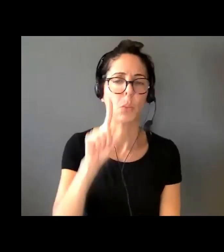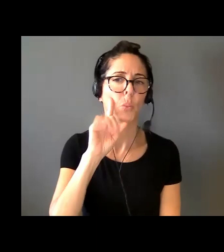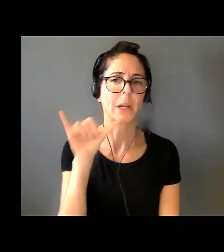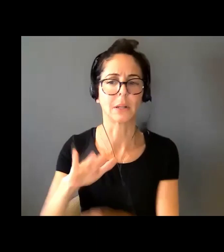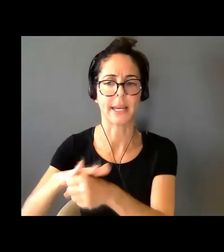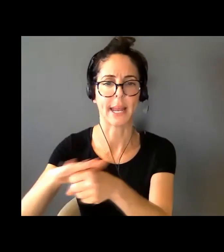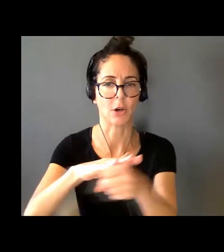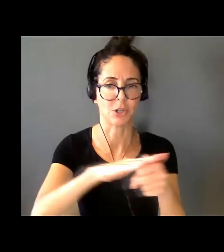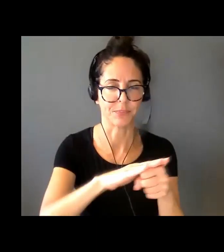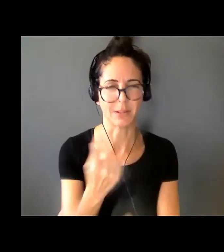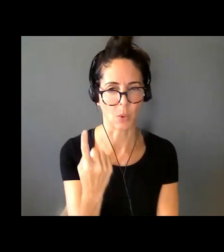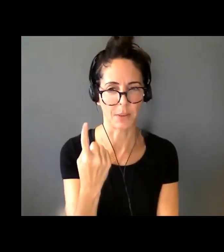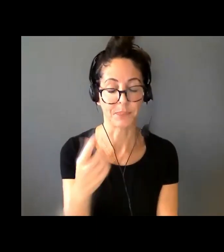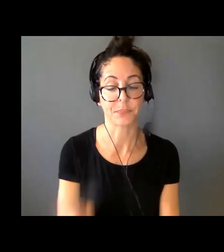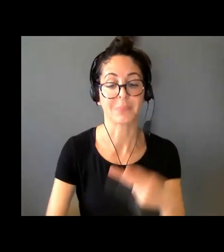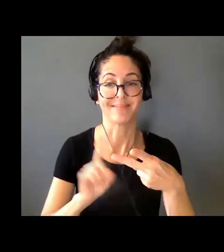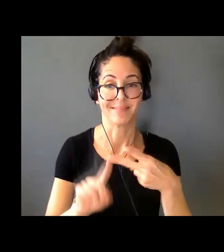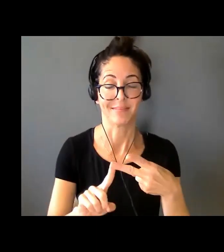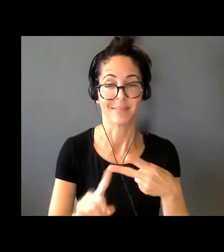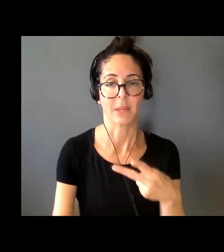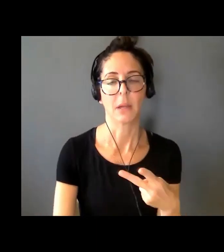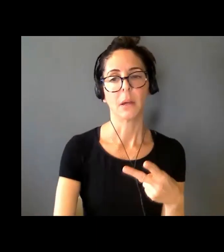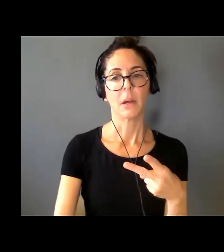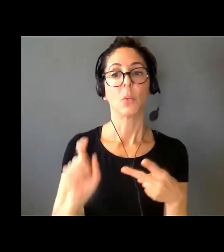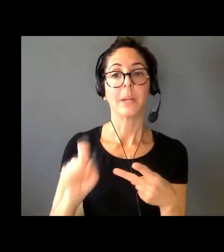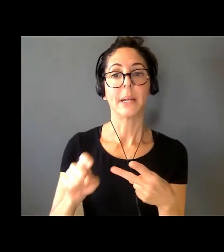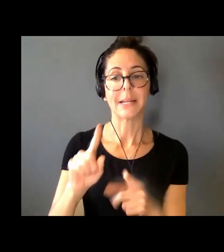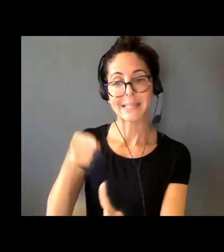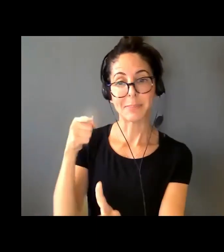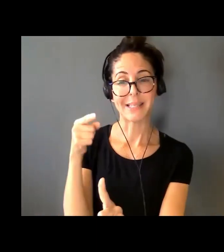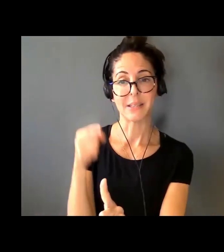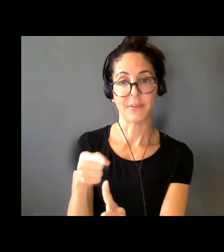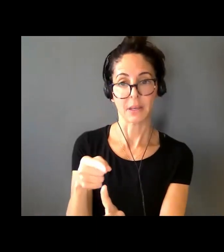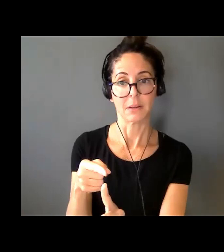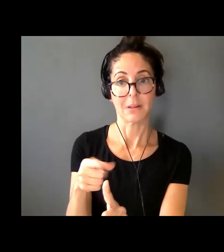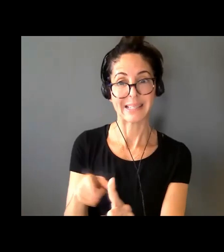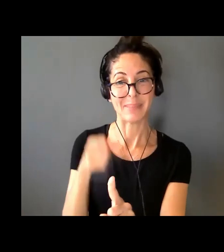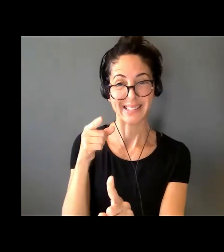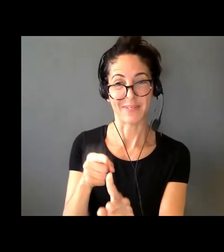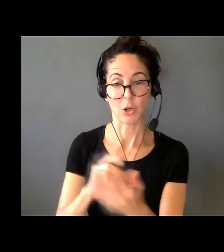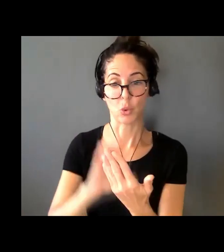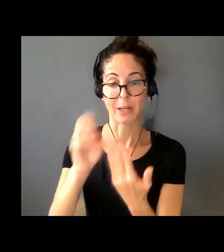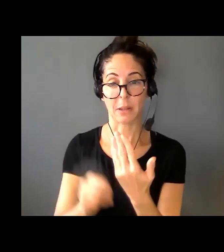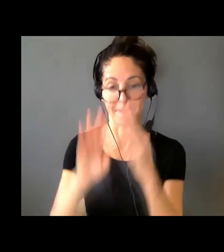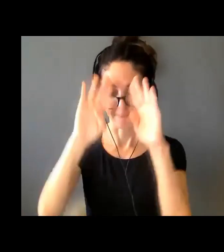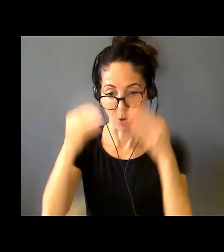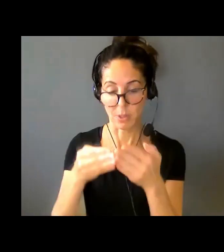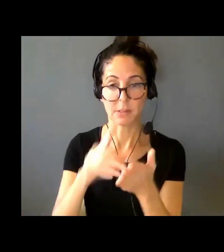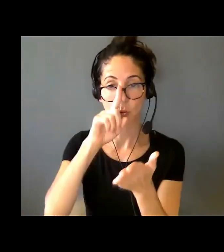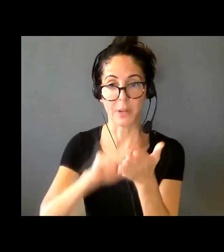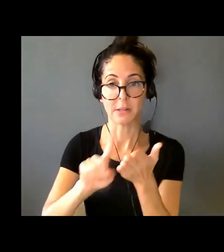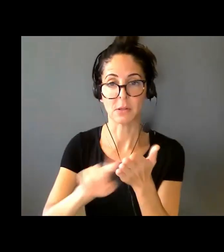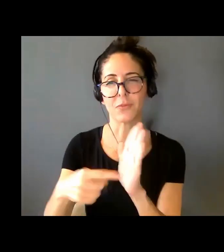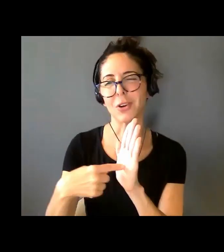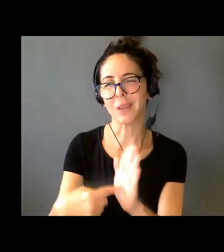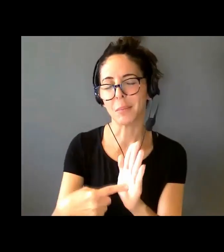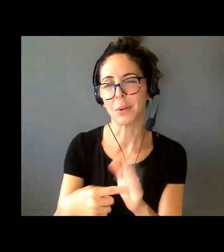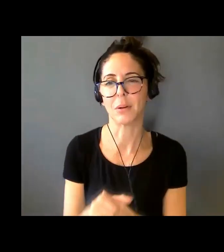we need to have specific field curriculum focused research, such as research from architectural